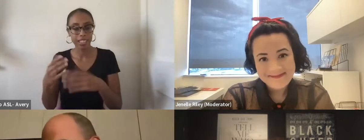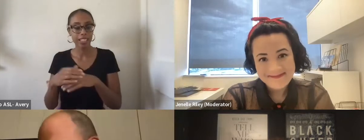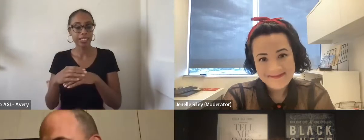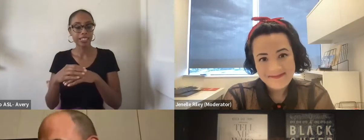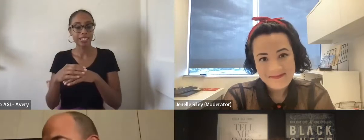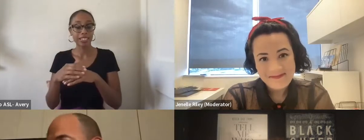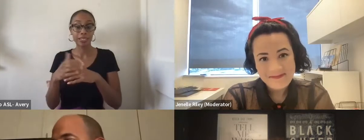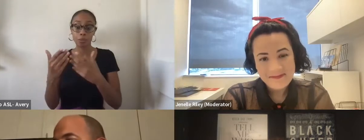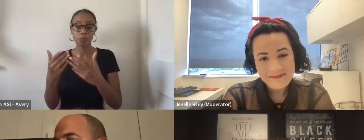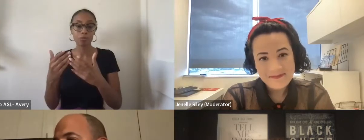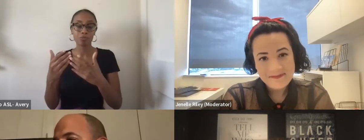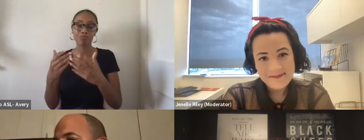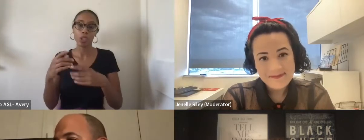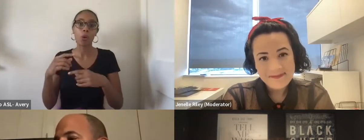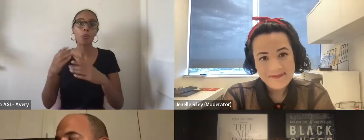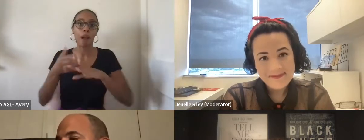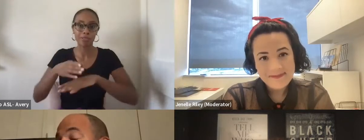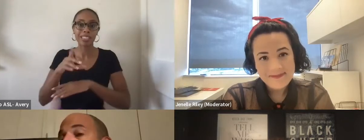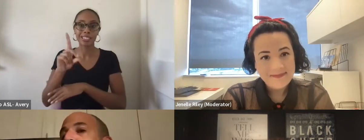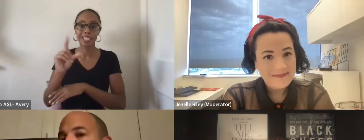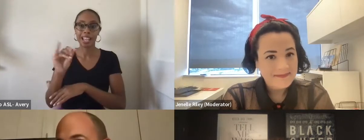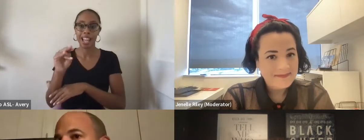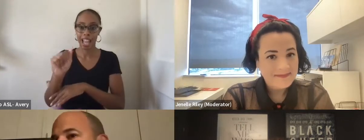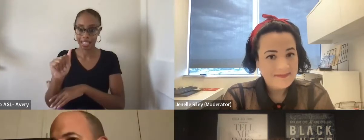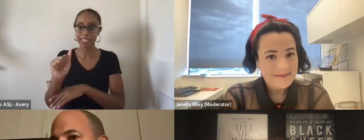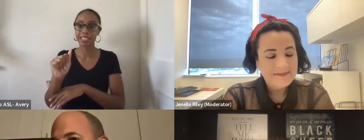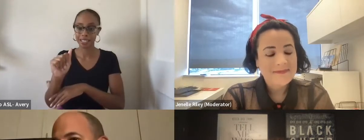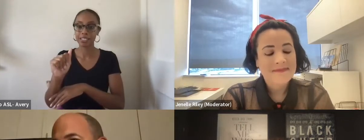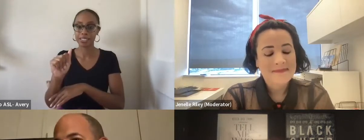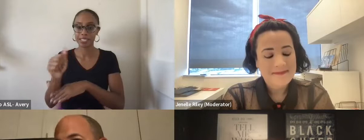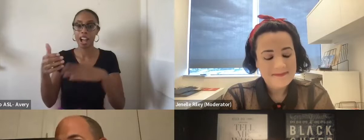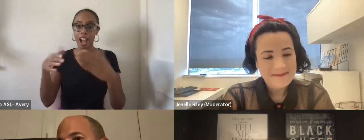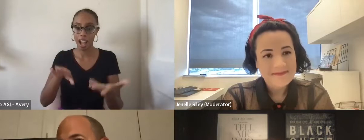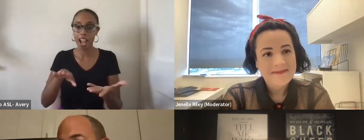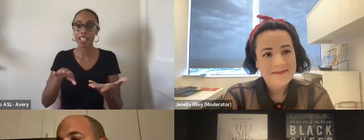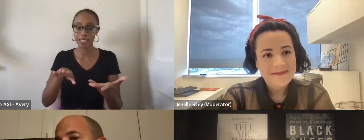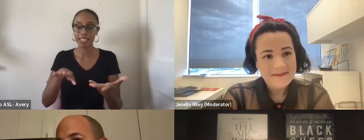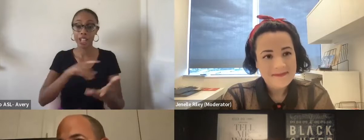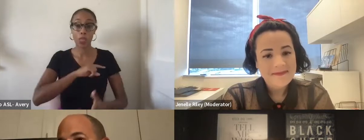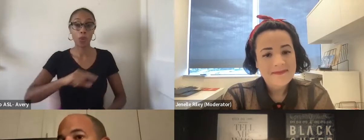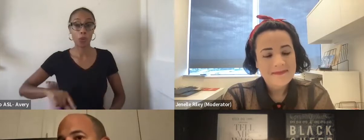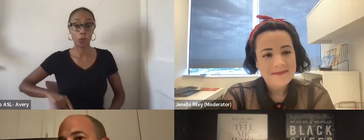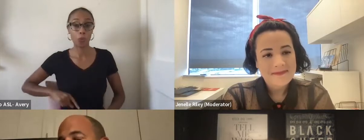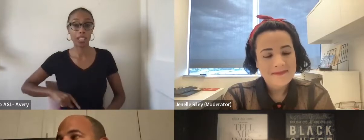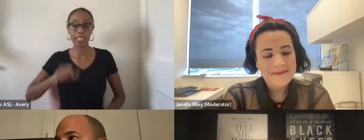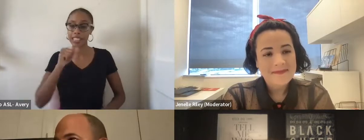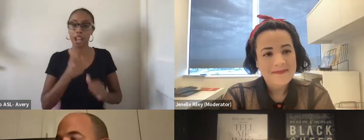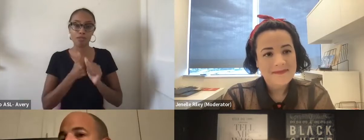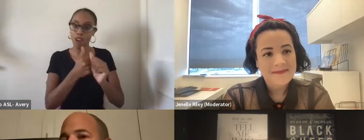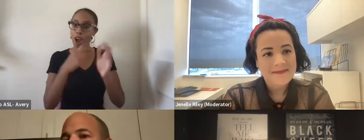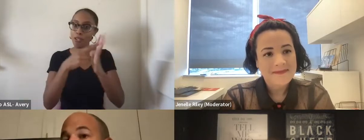in the face of huge public demand to fly the flag half mass for Diana.